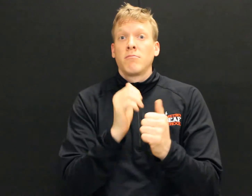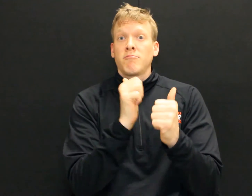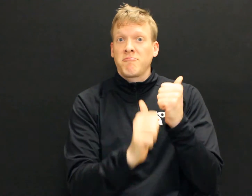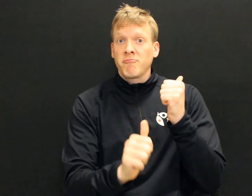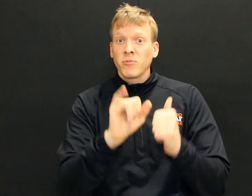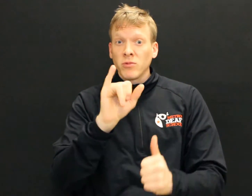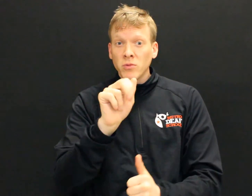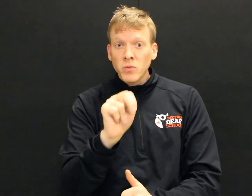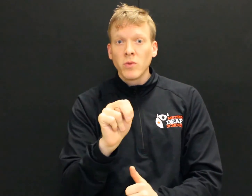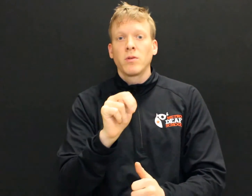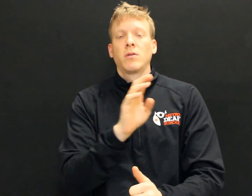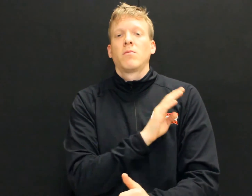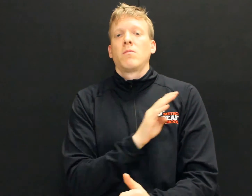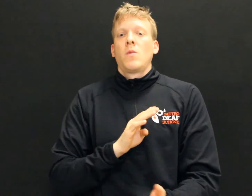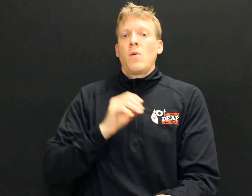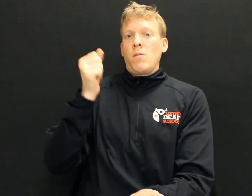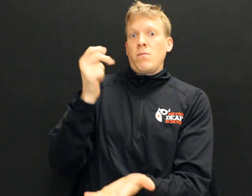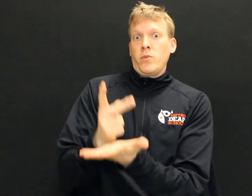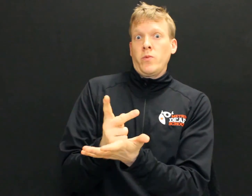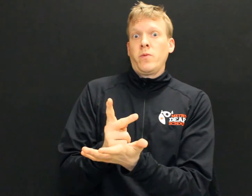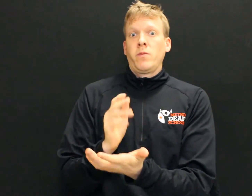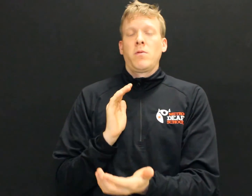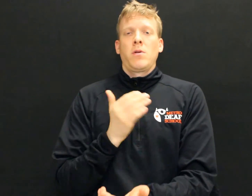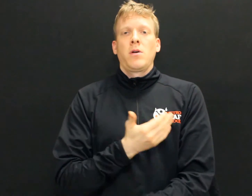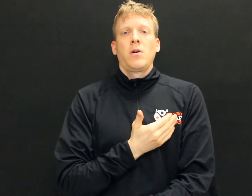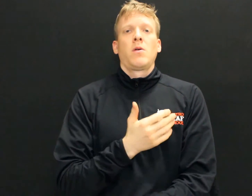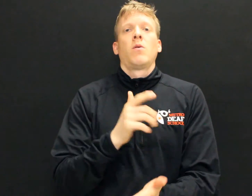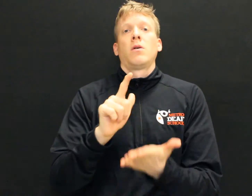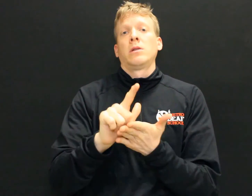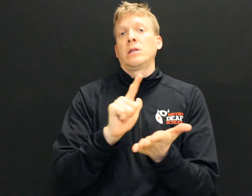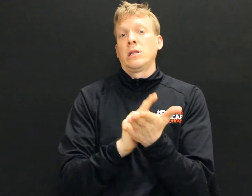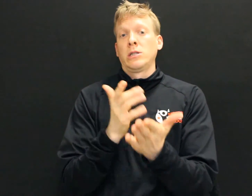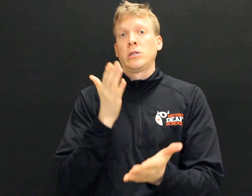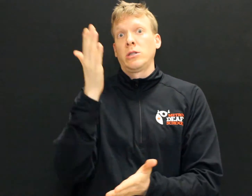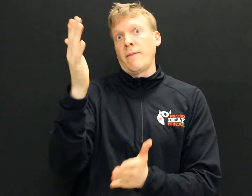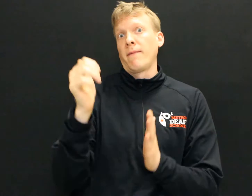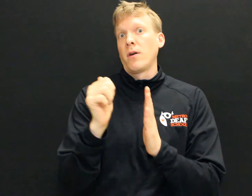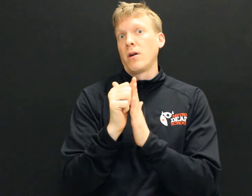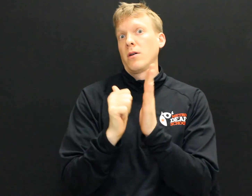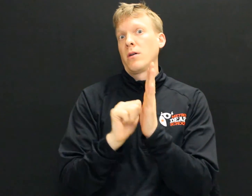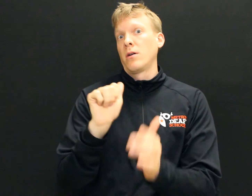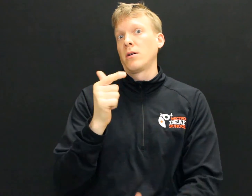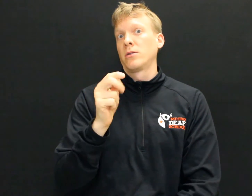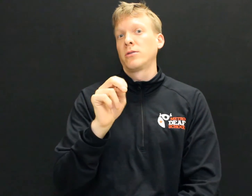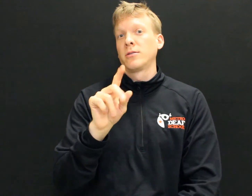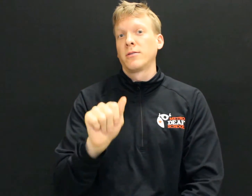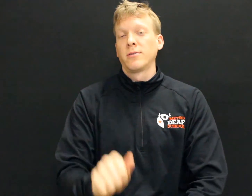And every January, the board approves our legislative agenda.